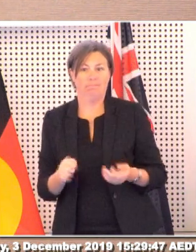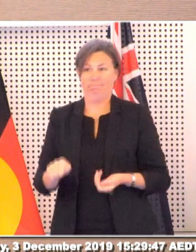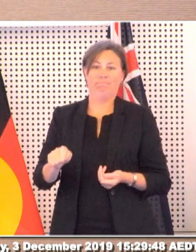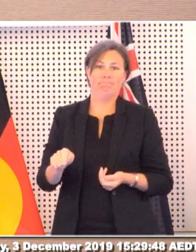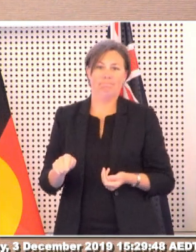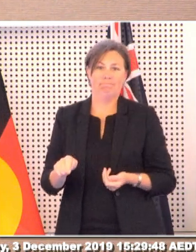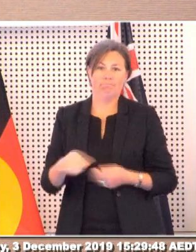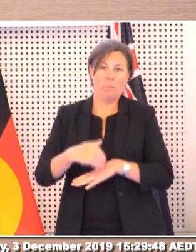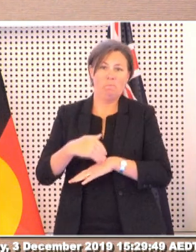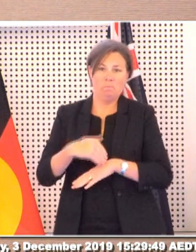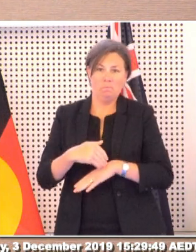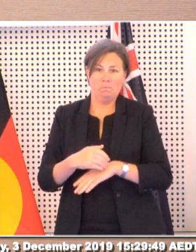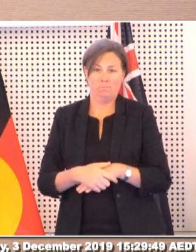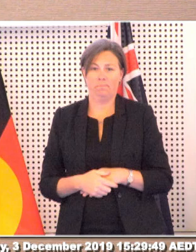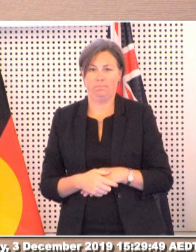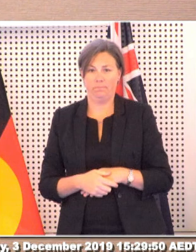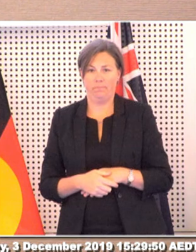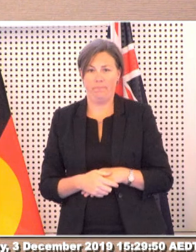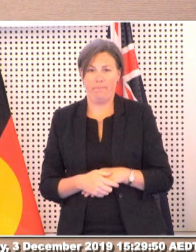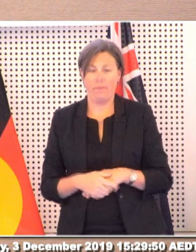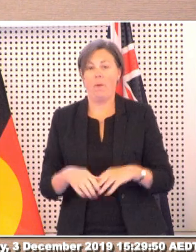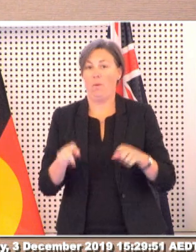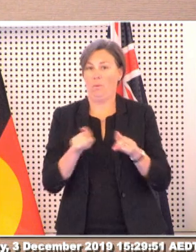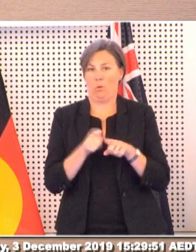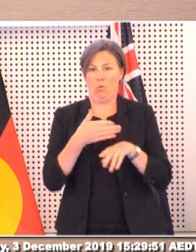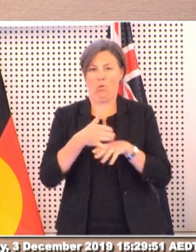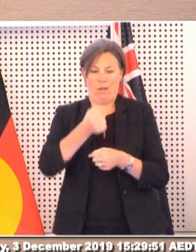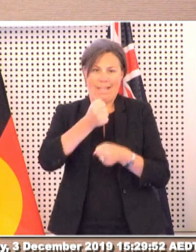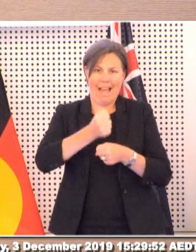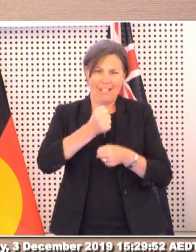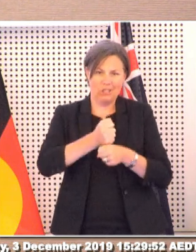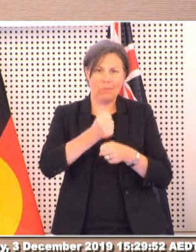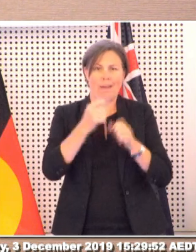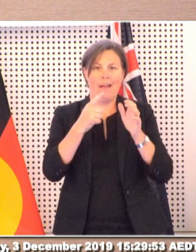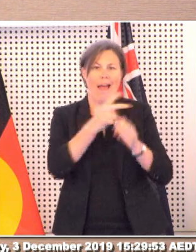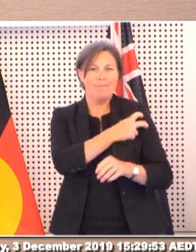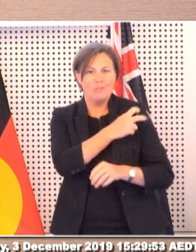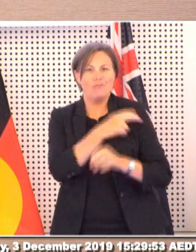And, of course, the new Guardianship and Administration Act at the very heart of